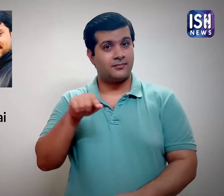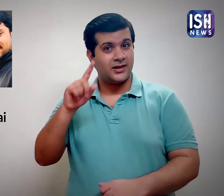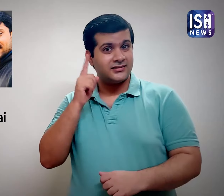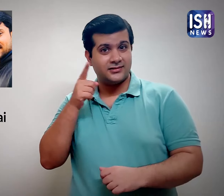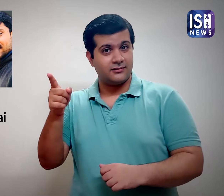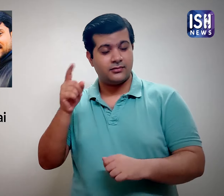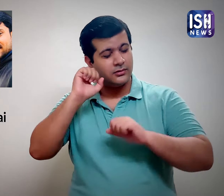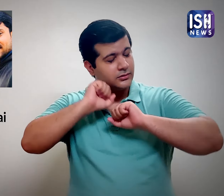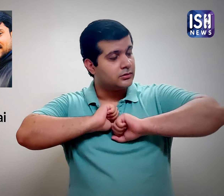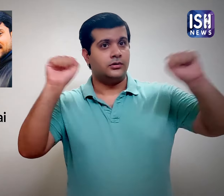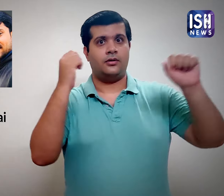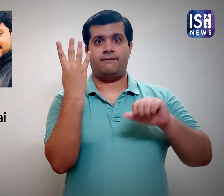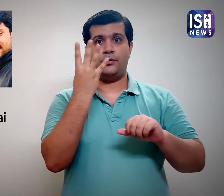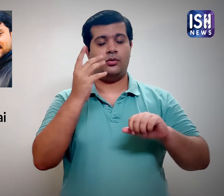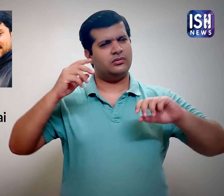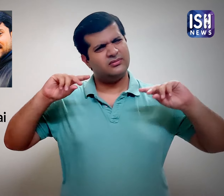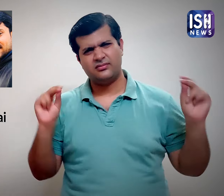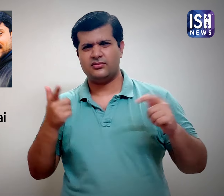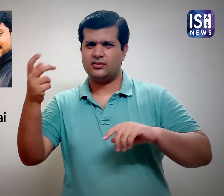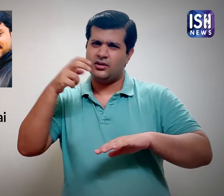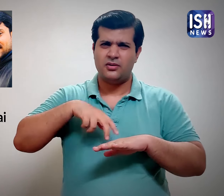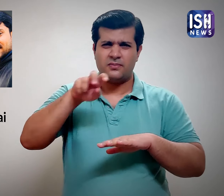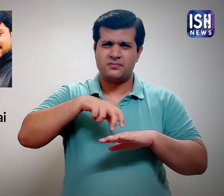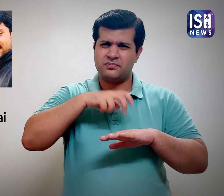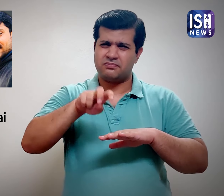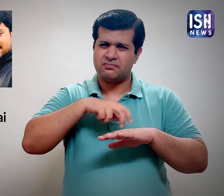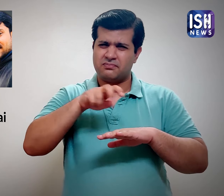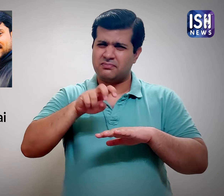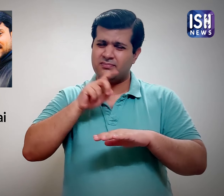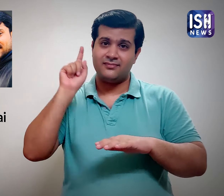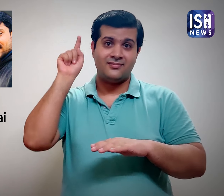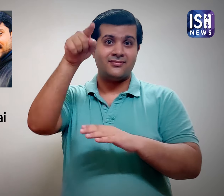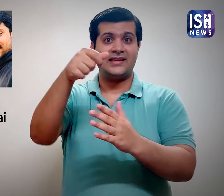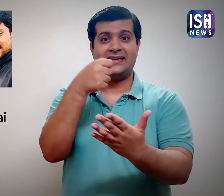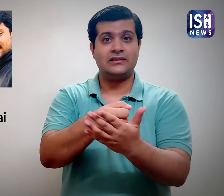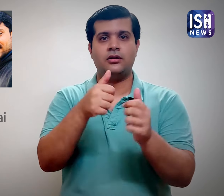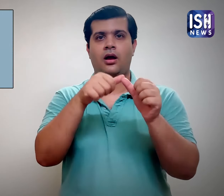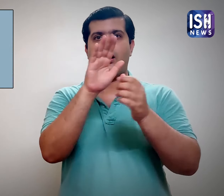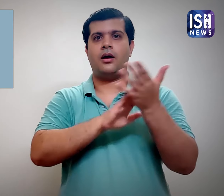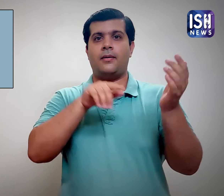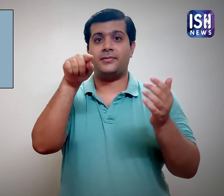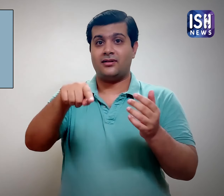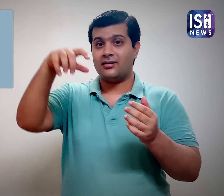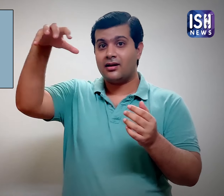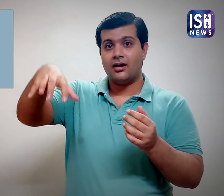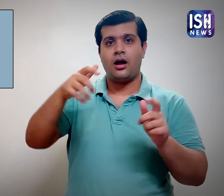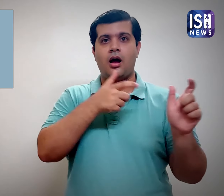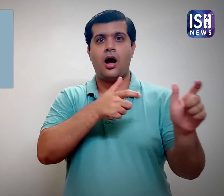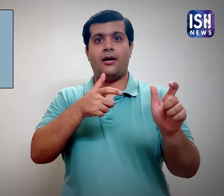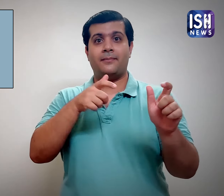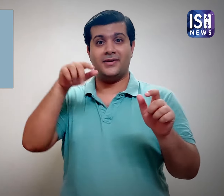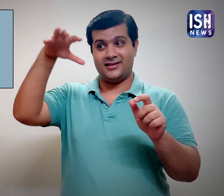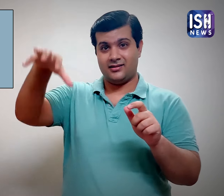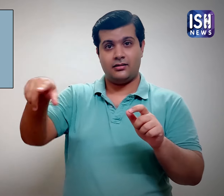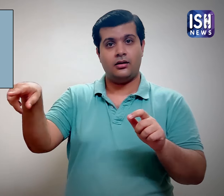He woke up at 4:00am and walked to a military base in Ahmednagar.